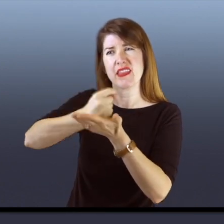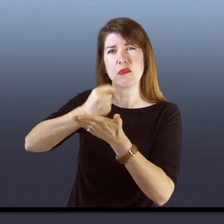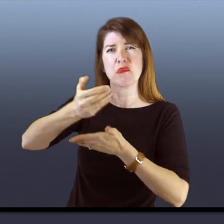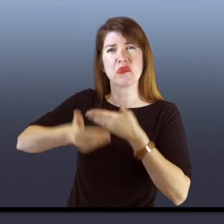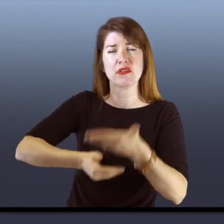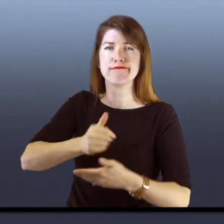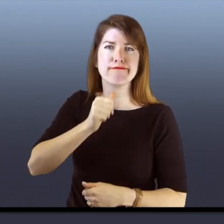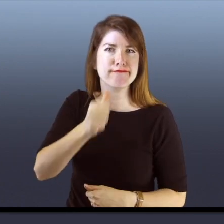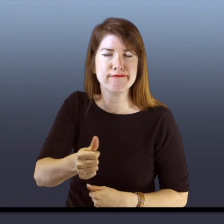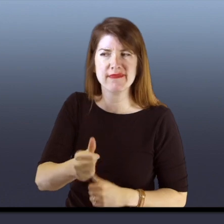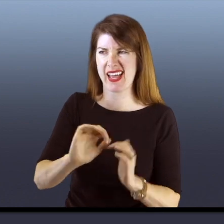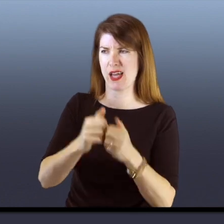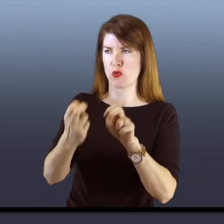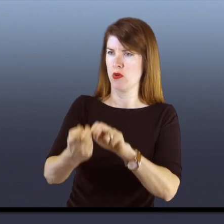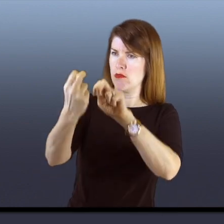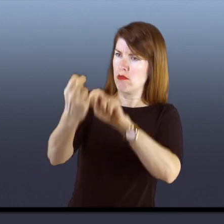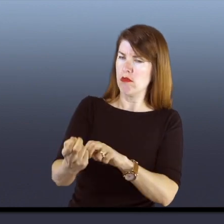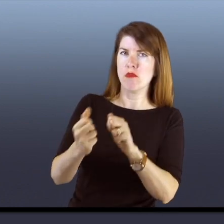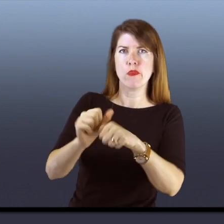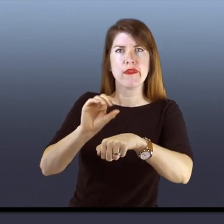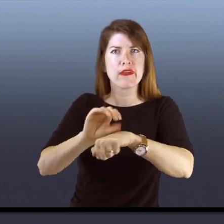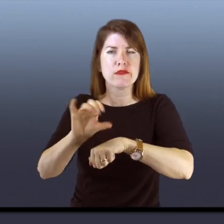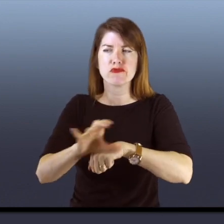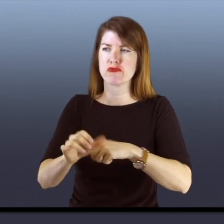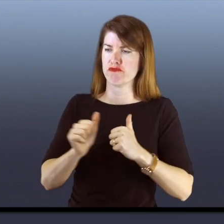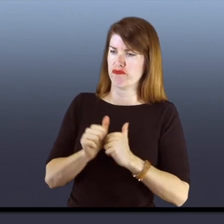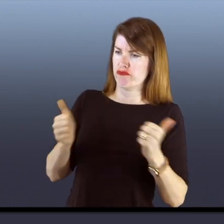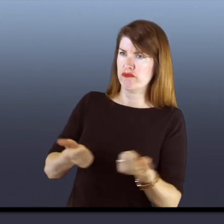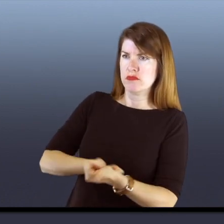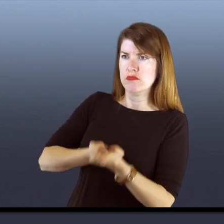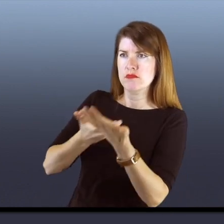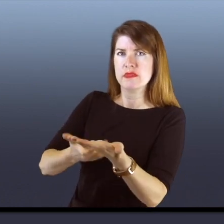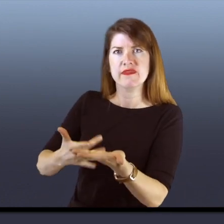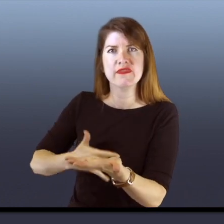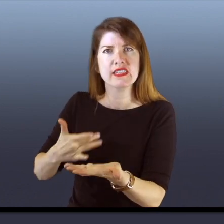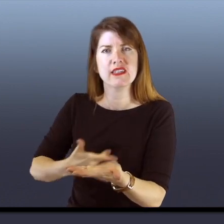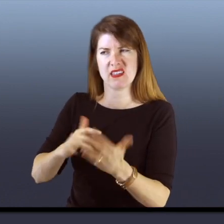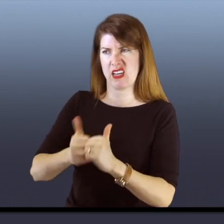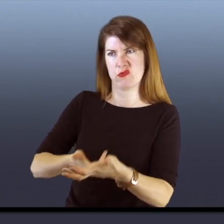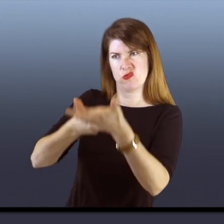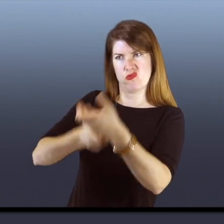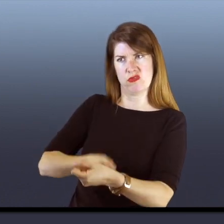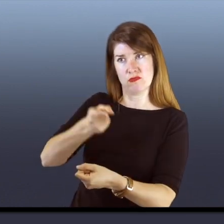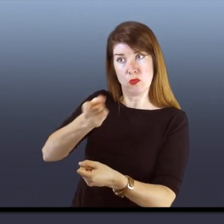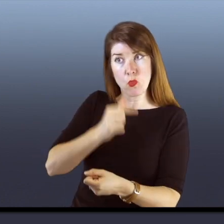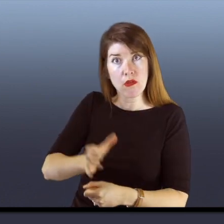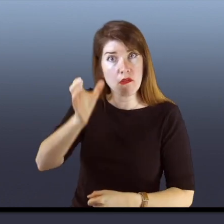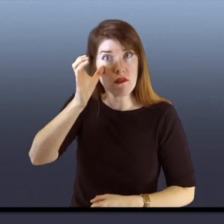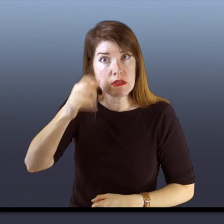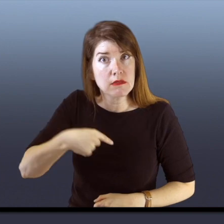how to trust that a person will listen to you, believe what you say, and actually support you